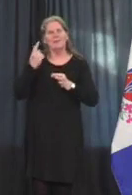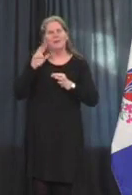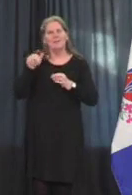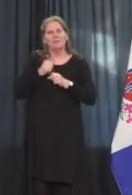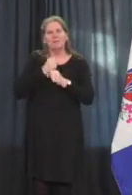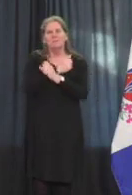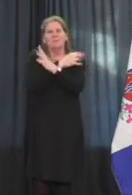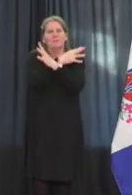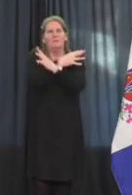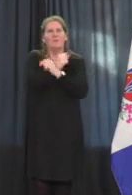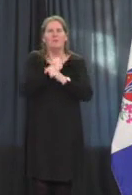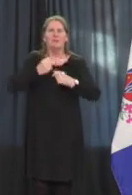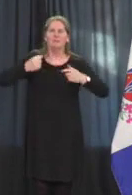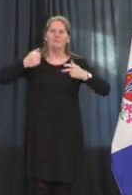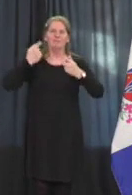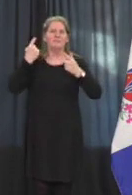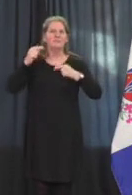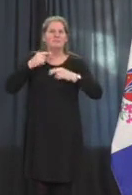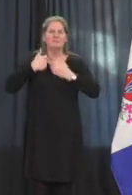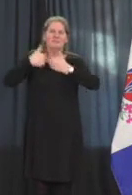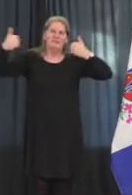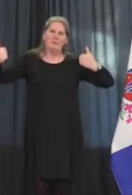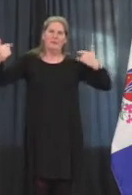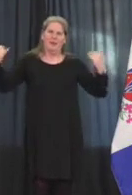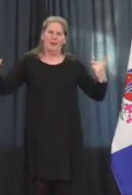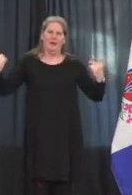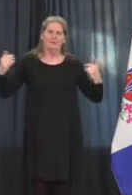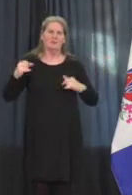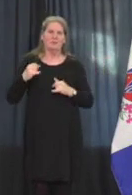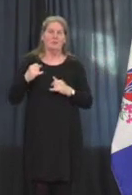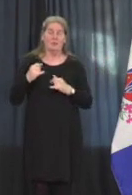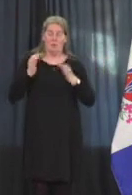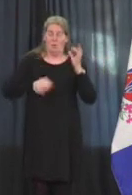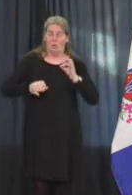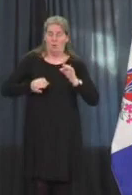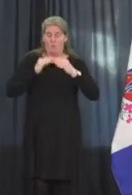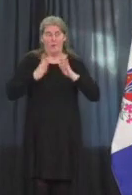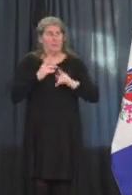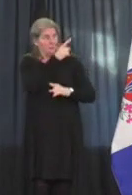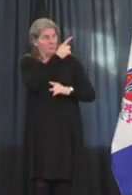OVER TELECOMMUNICATIONS. THE COURTHOUSE IS STILL OPEN.